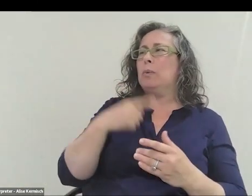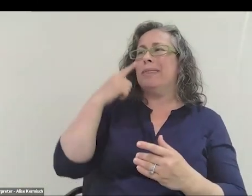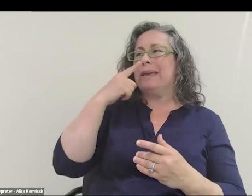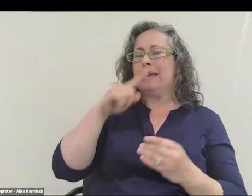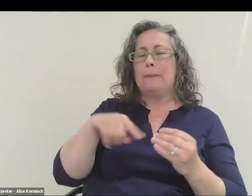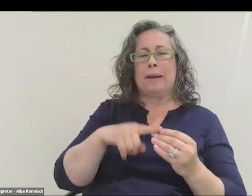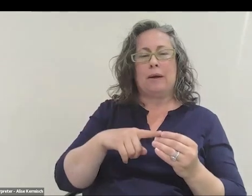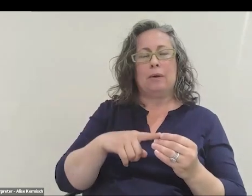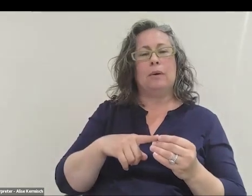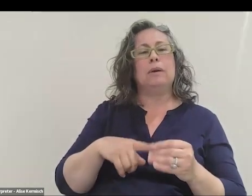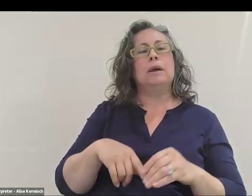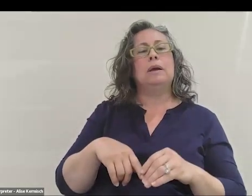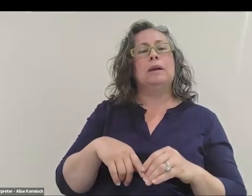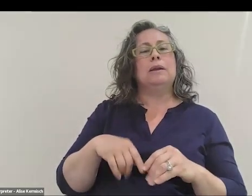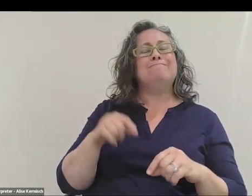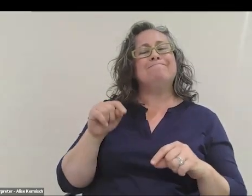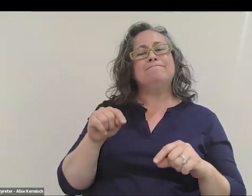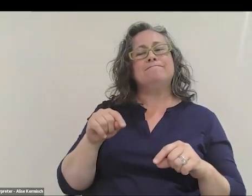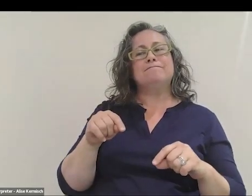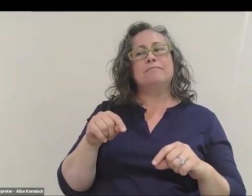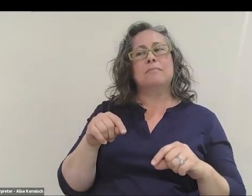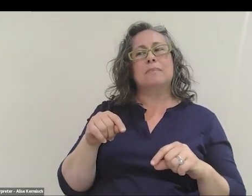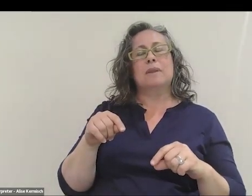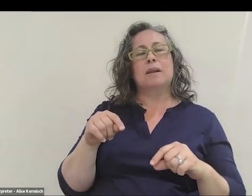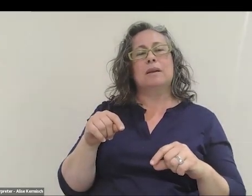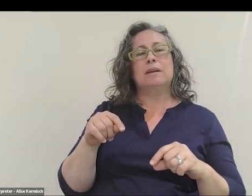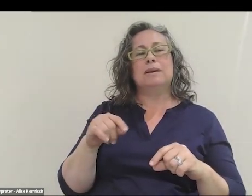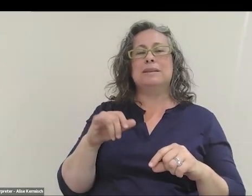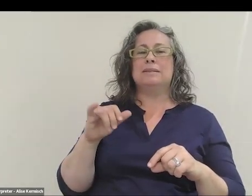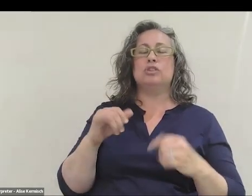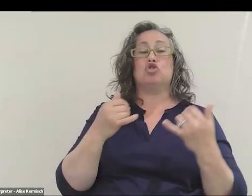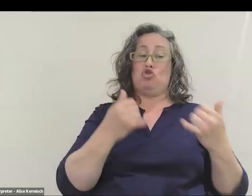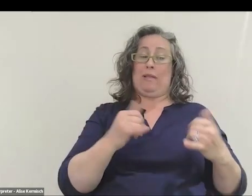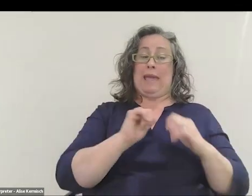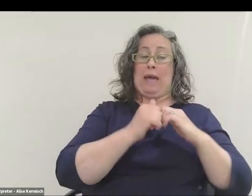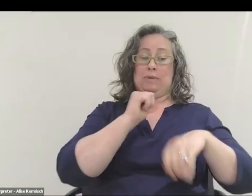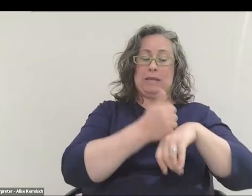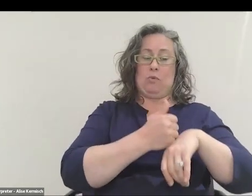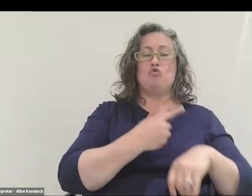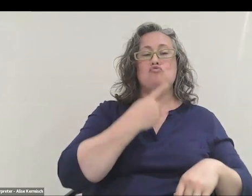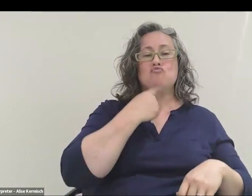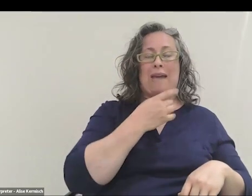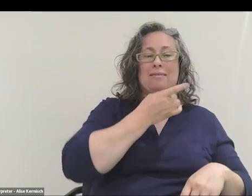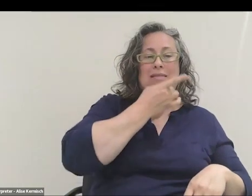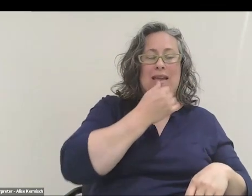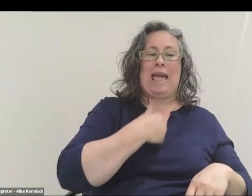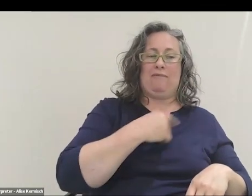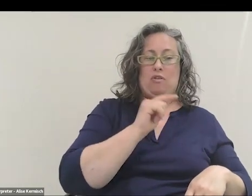that I mentioned, currently the way it's set up is the red light has like a lower tone